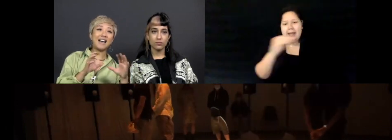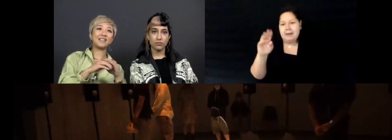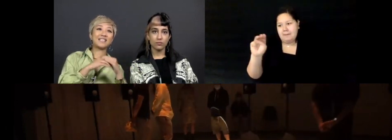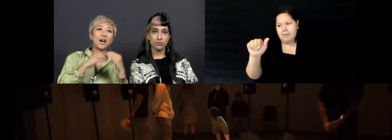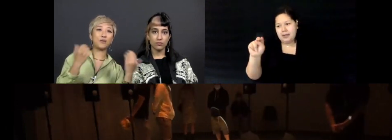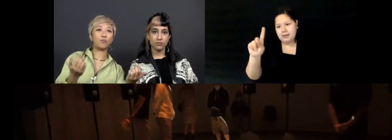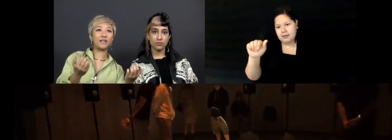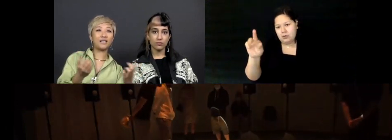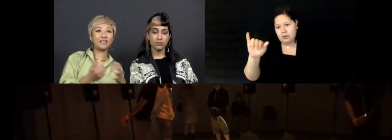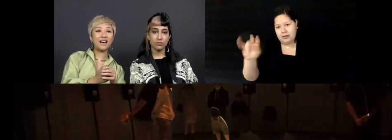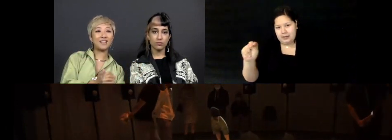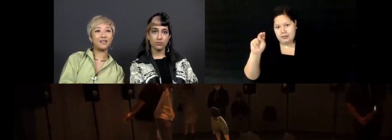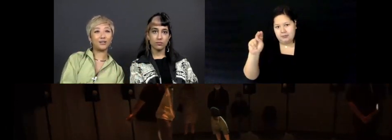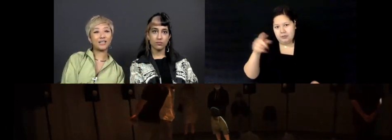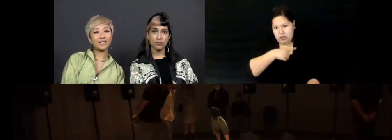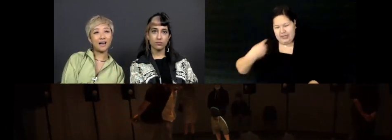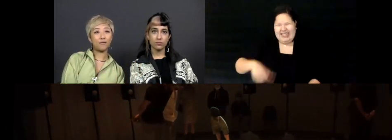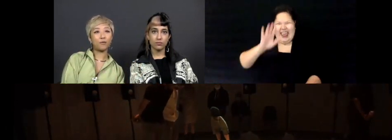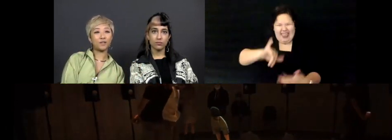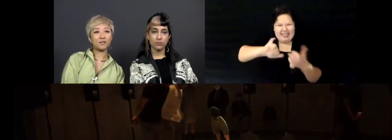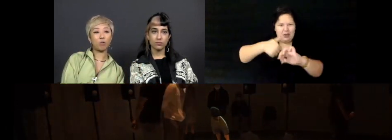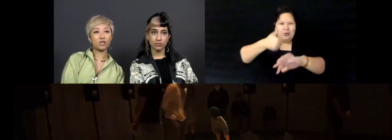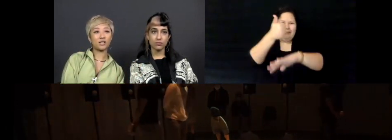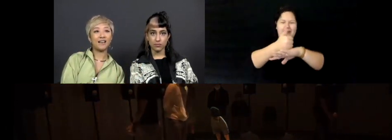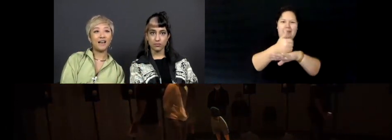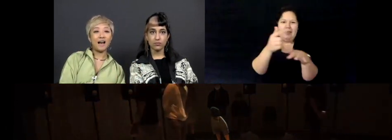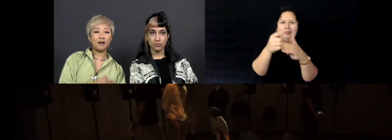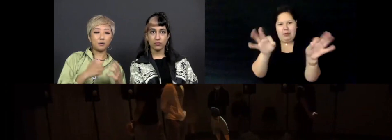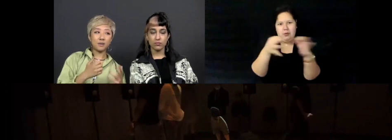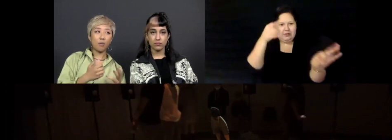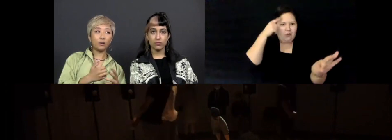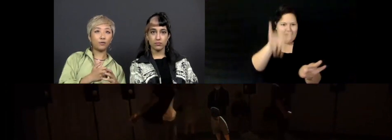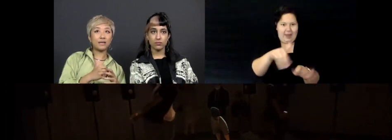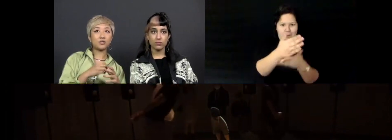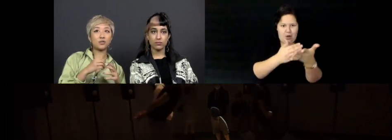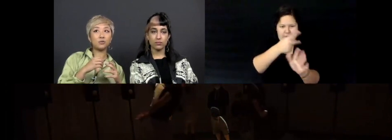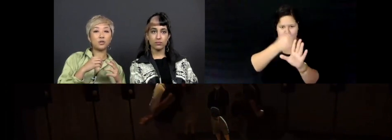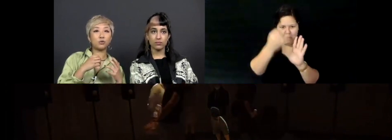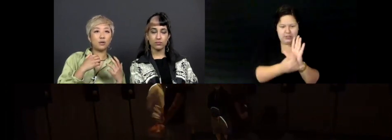that's how we formulated the lyrics for this portion. It was important for us to, you know,